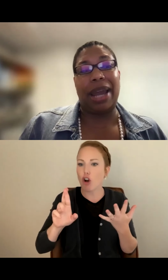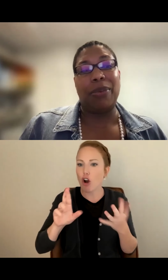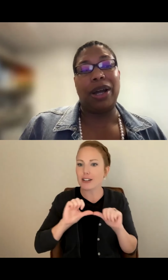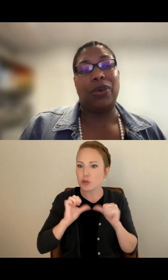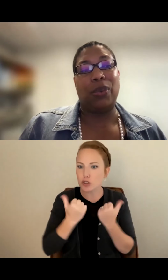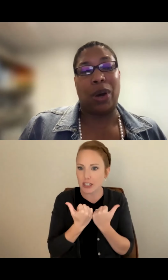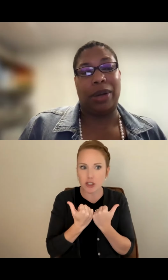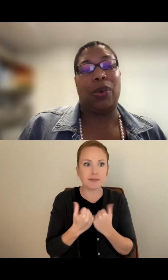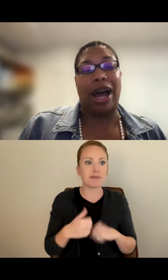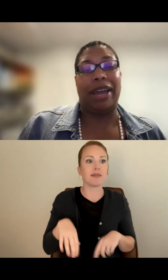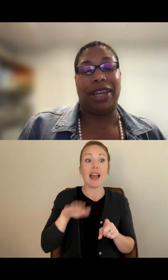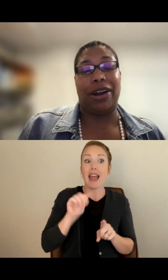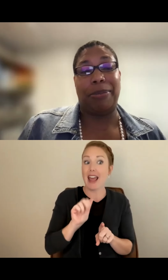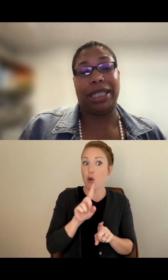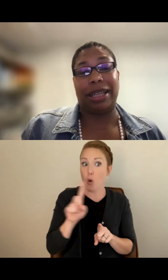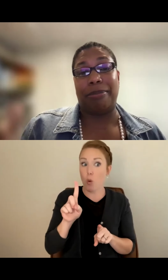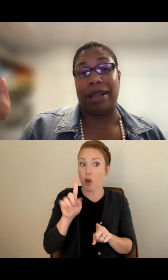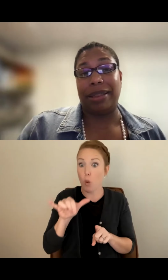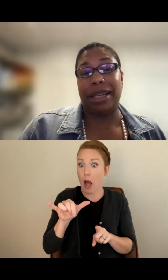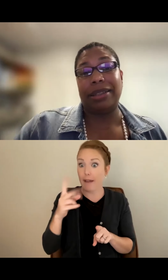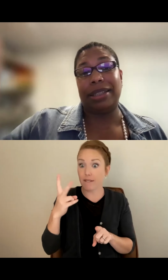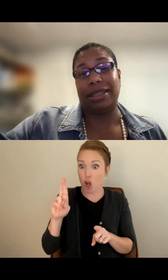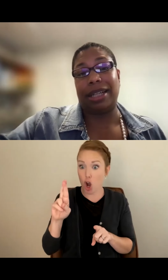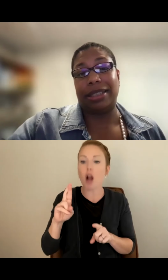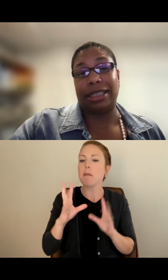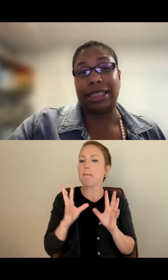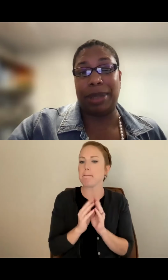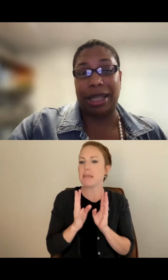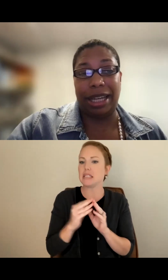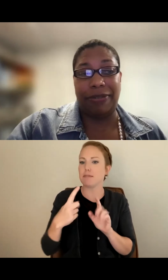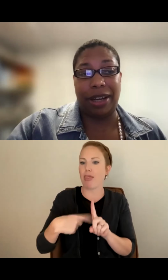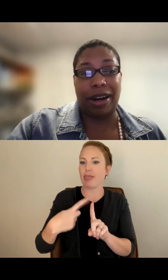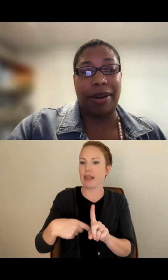A11yVR meets up monthly to discuss accessibility in VR.